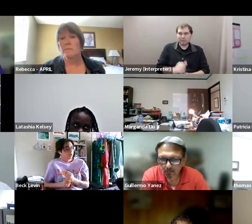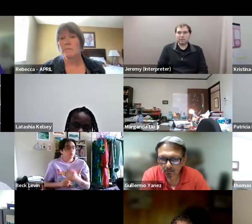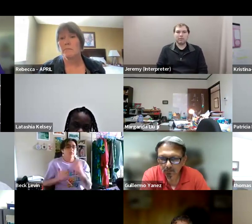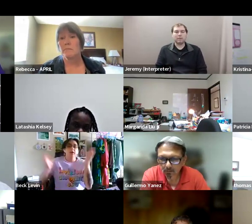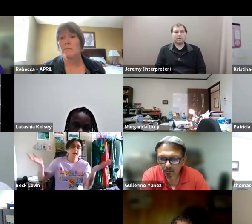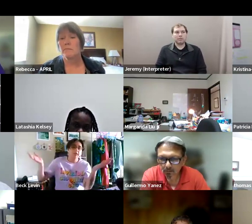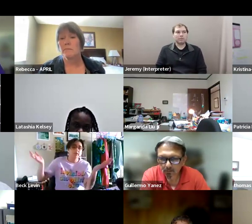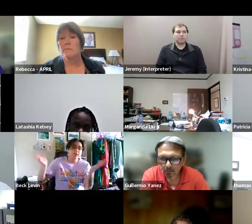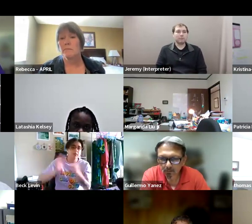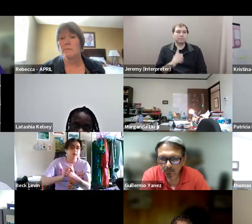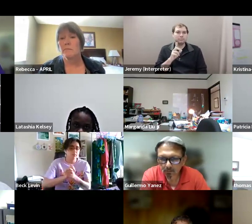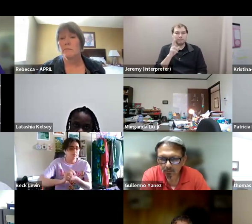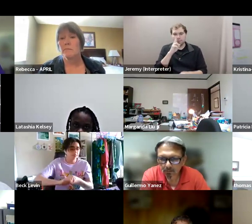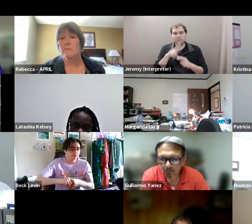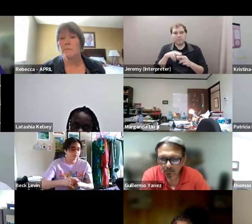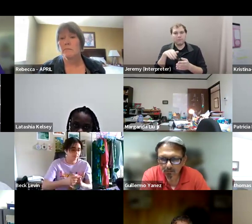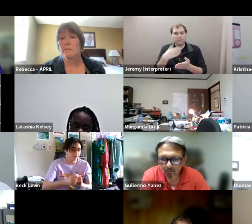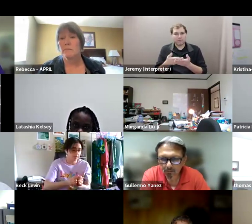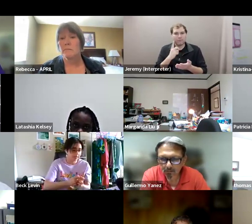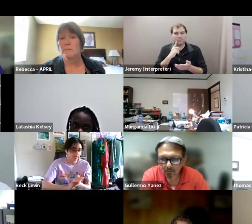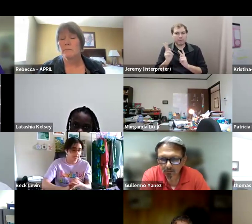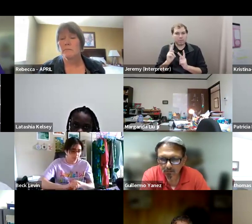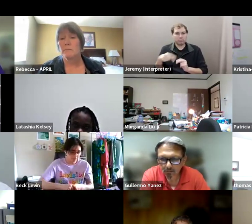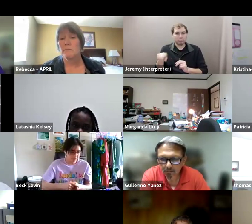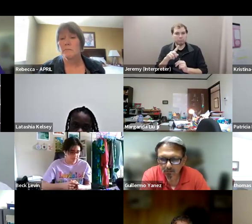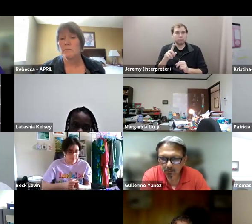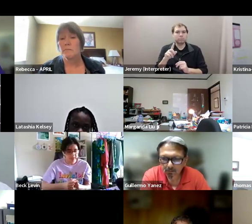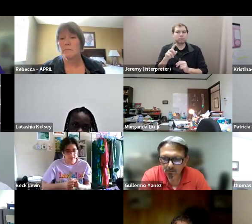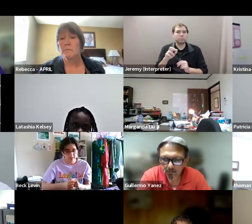Beck Levin: oh, fun! Fact also. For folks who I I hope folks know this, but